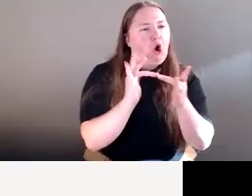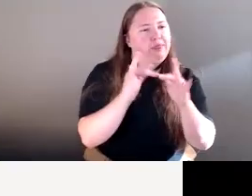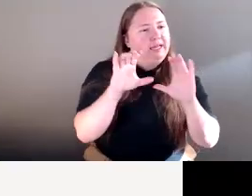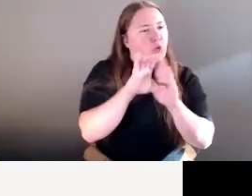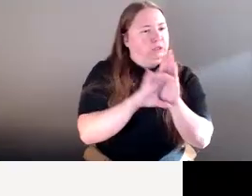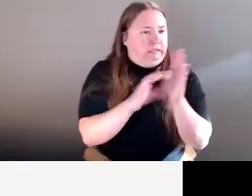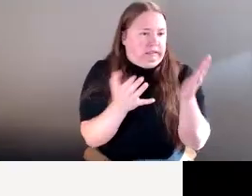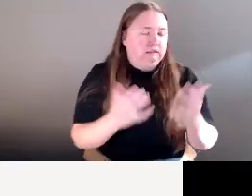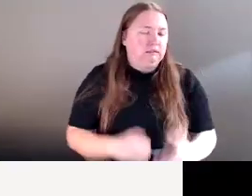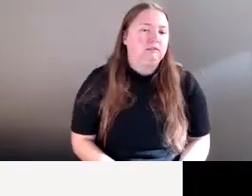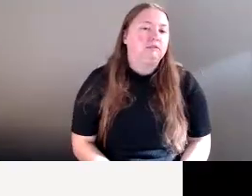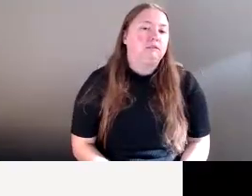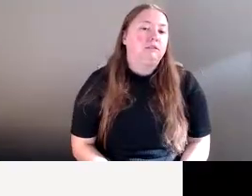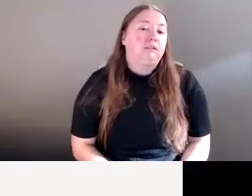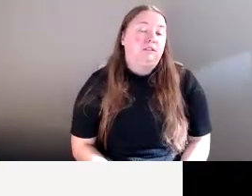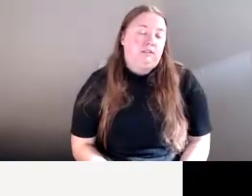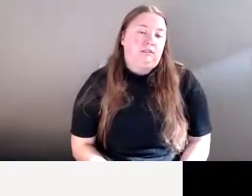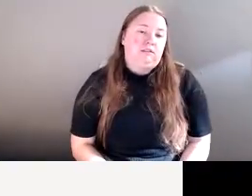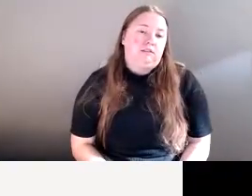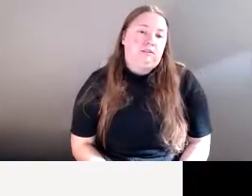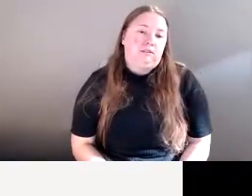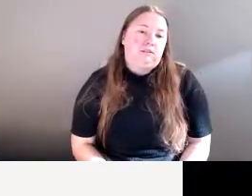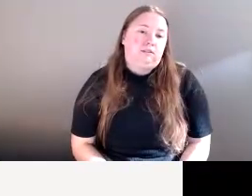In a sandbox, if you know you are